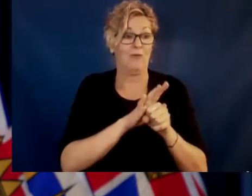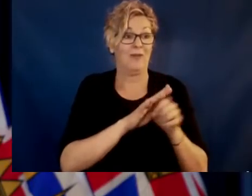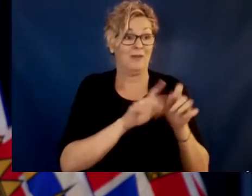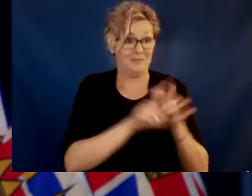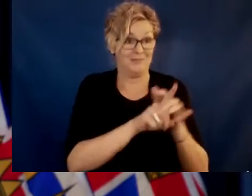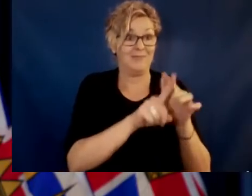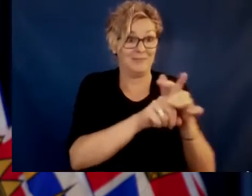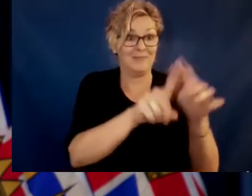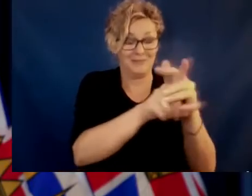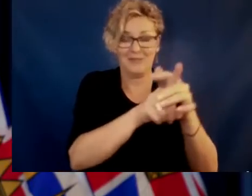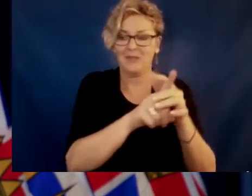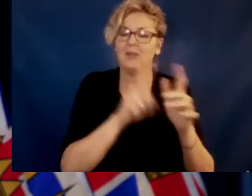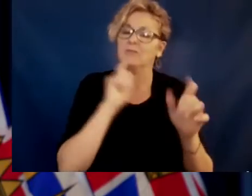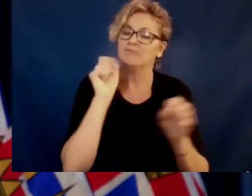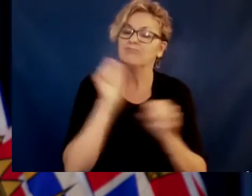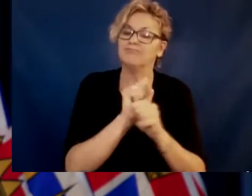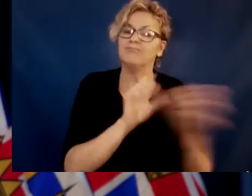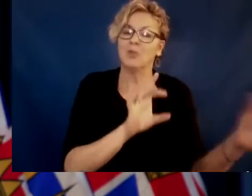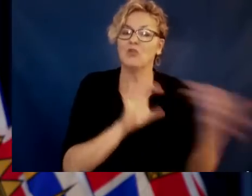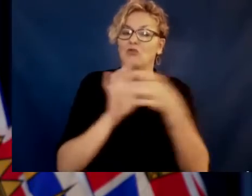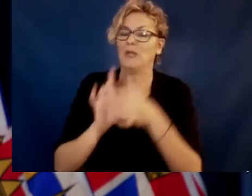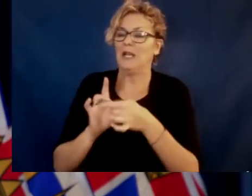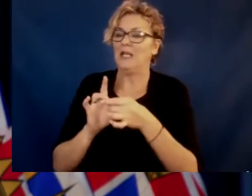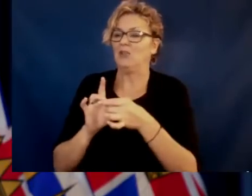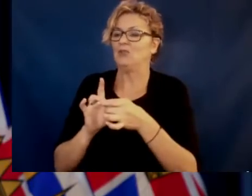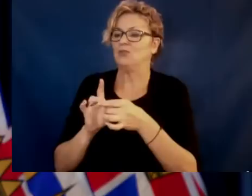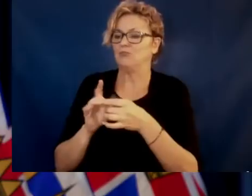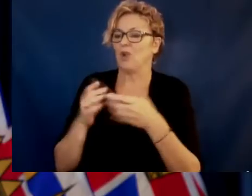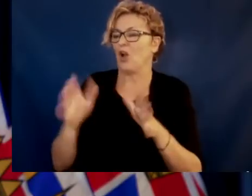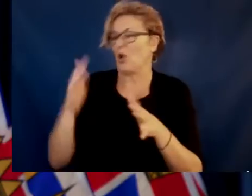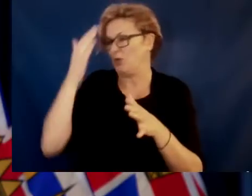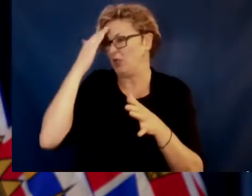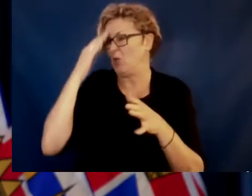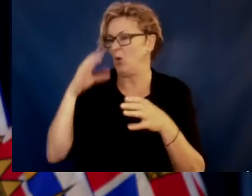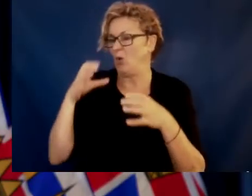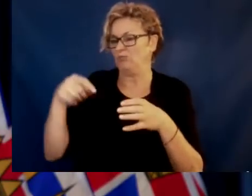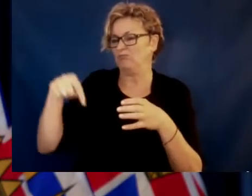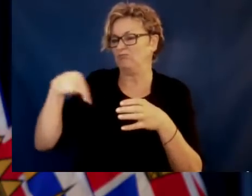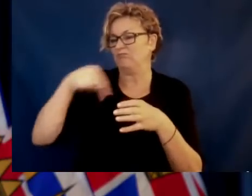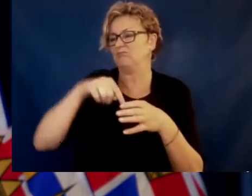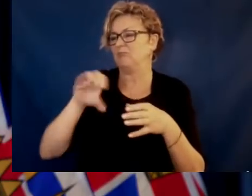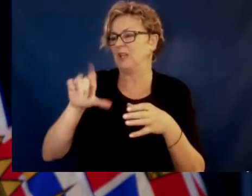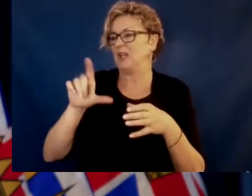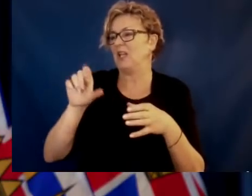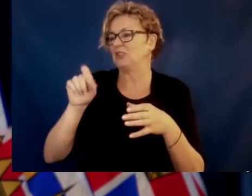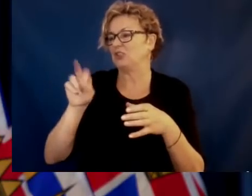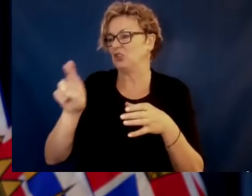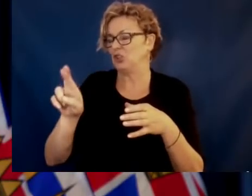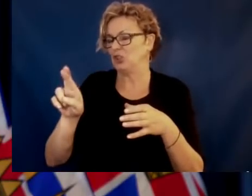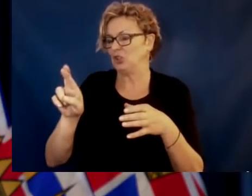number is related to the level of restrictions that we have in place here in British Columbia, the fact